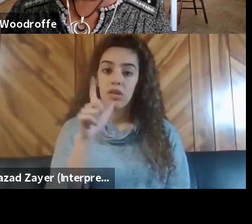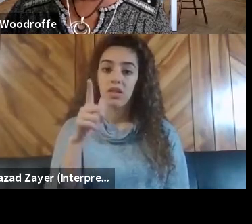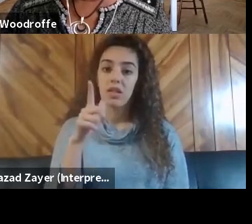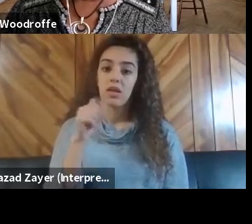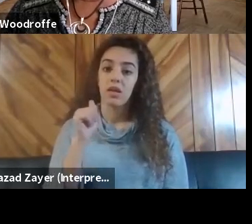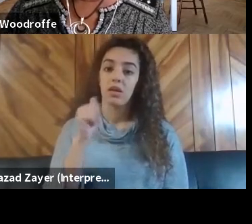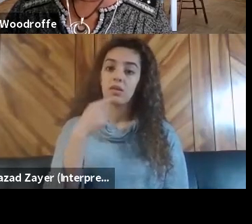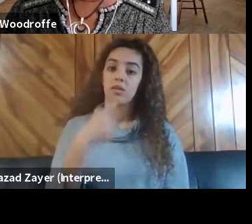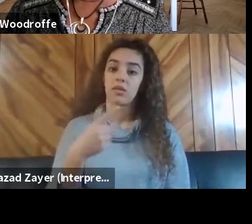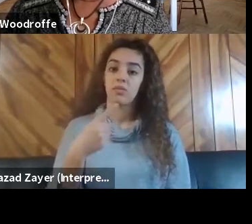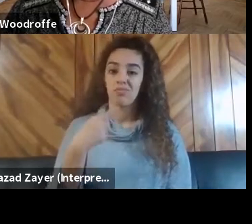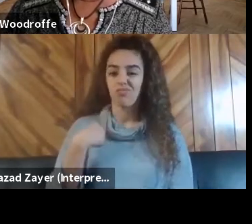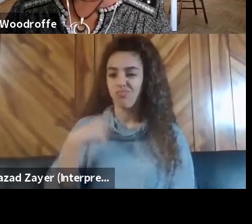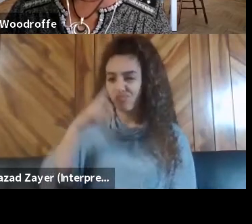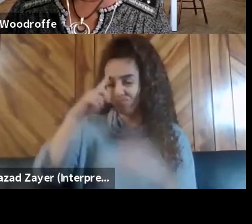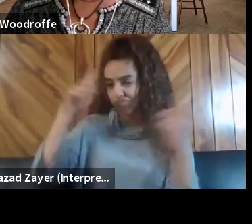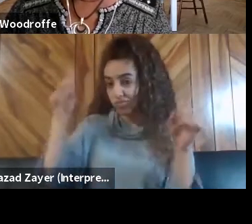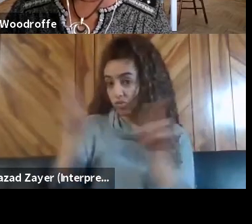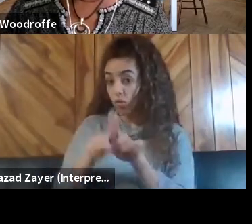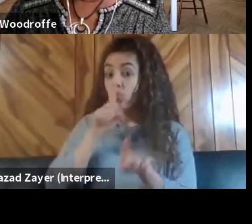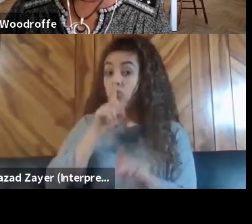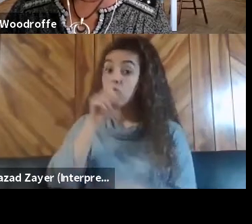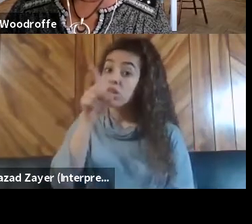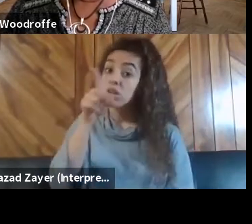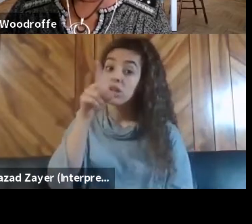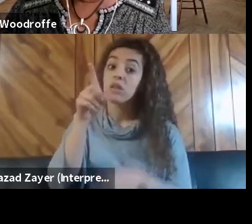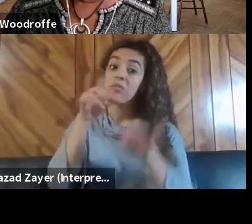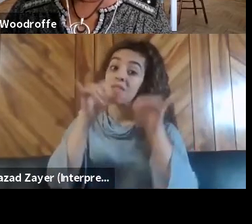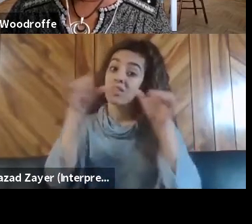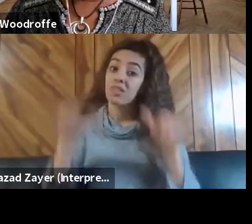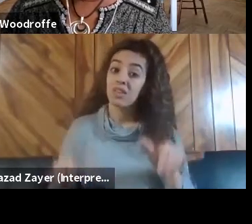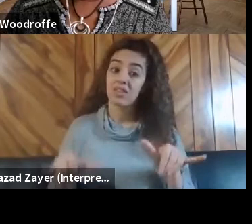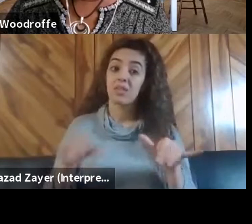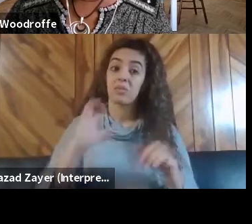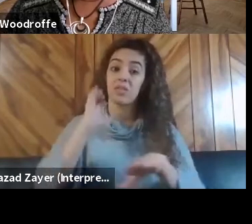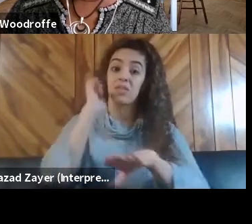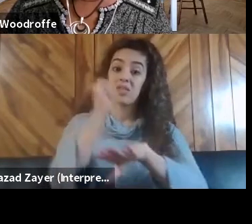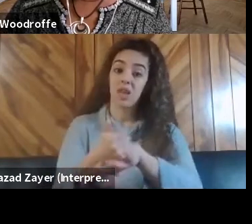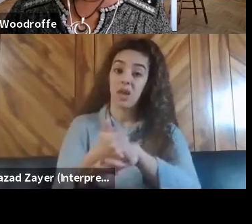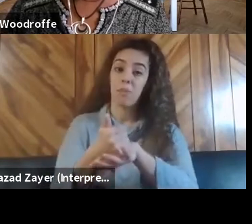system is set up in a very stereotypical way. Where there